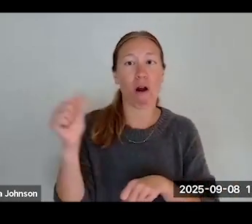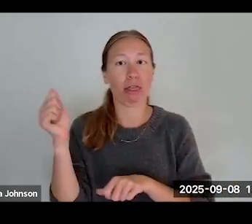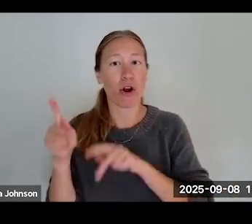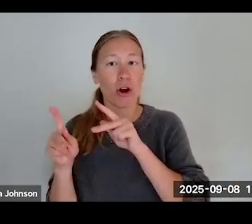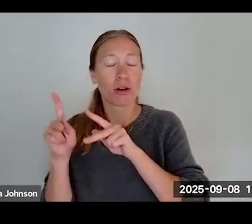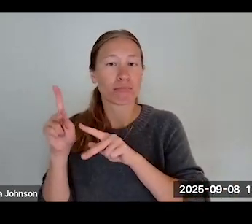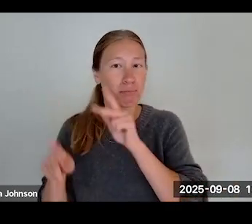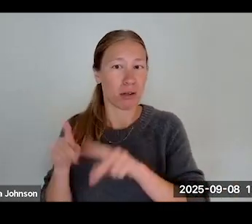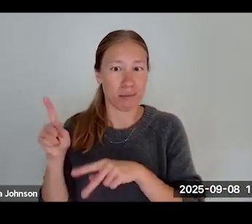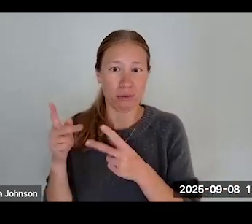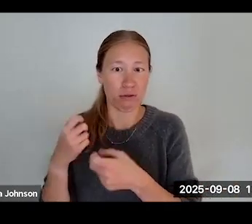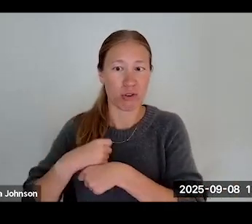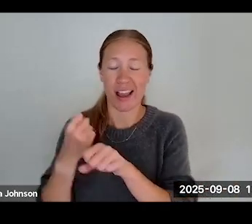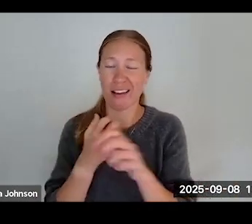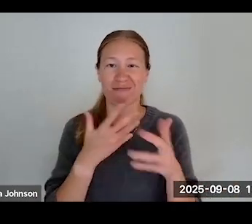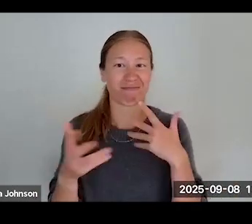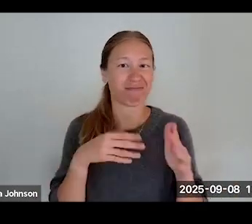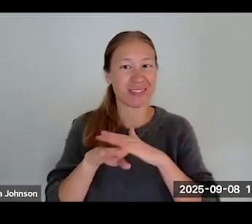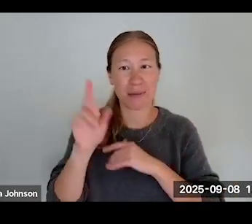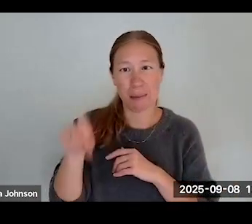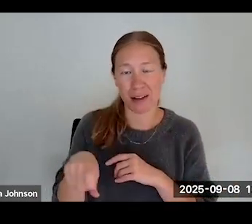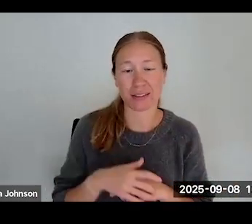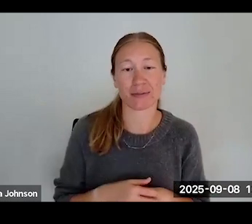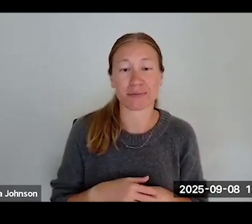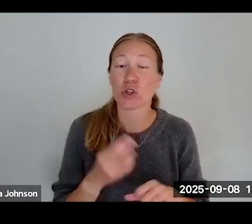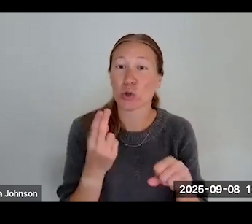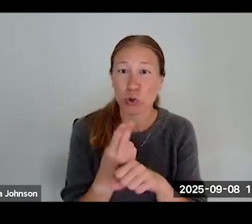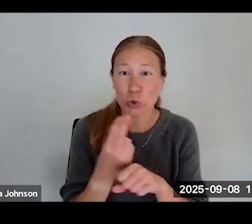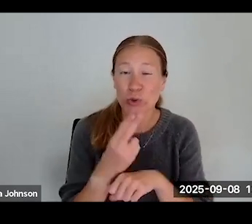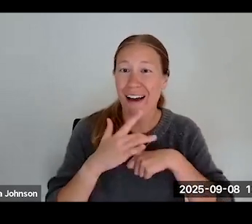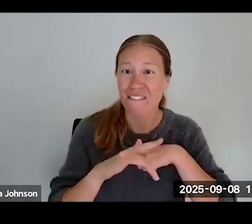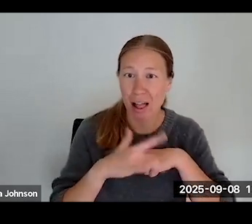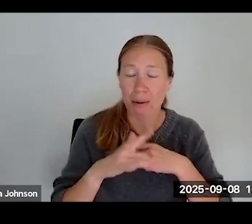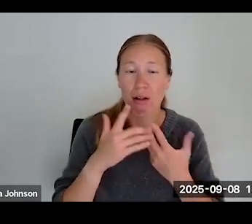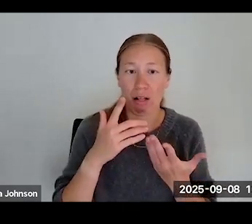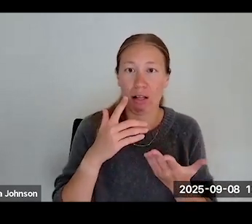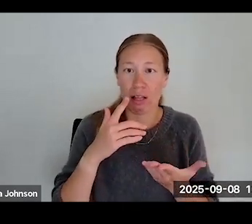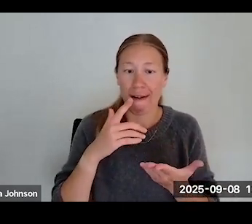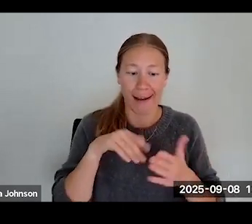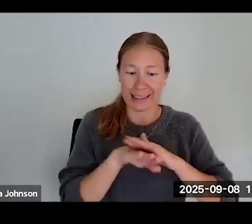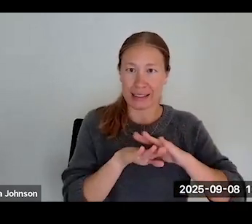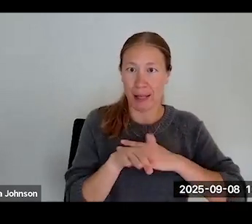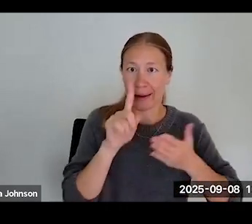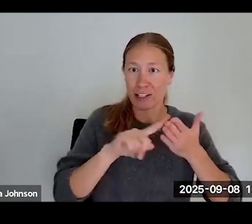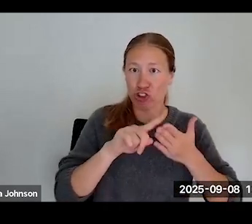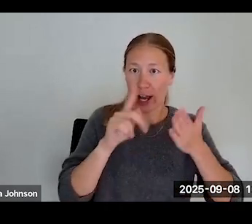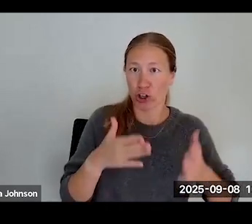So what we recommend is use availability, or use available accessibility checkers to improve document accessibility.